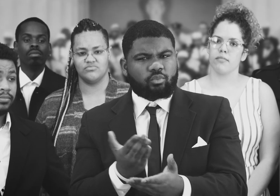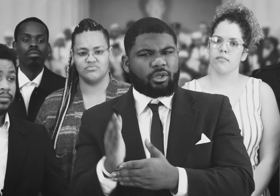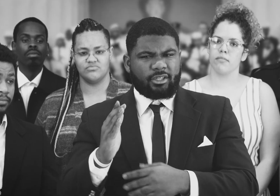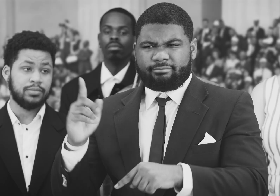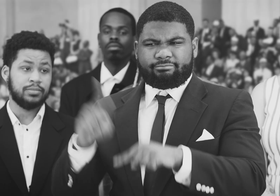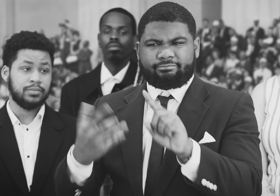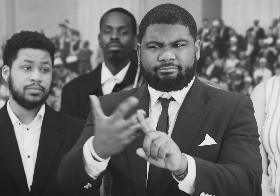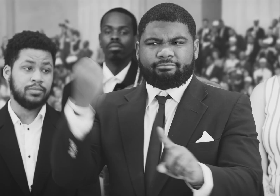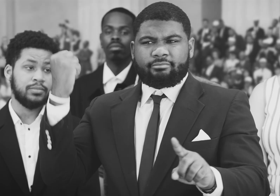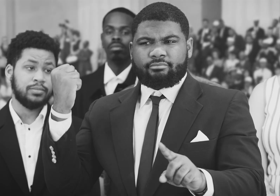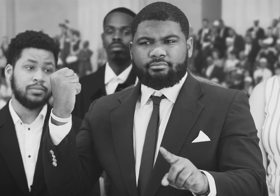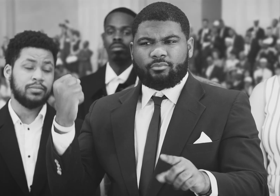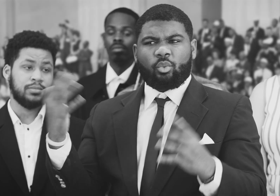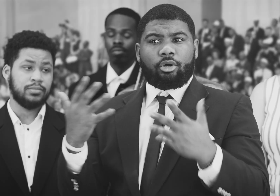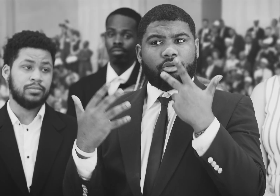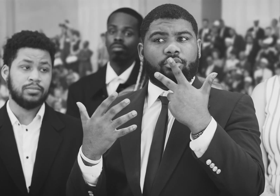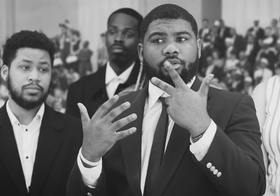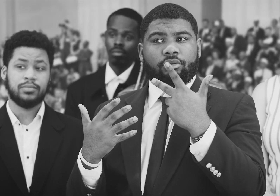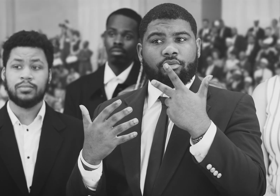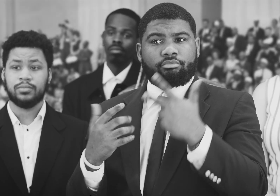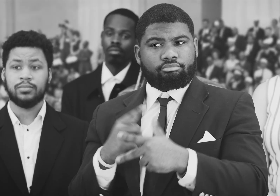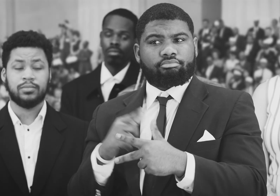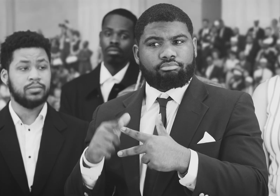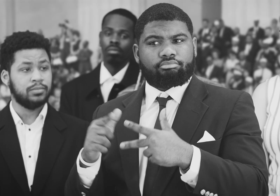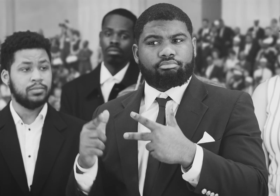would be guaranteed the unalienable rights of life,